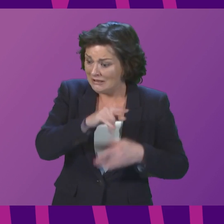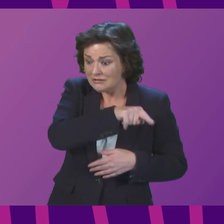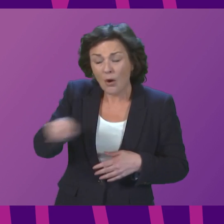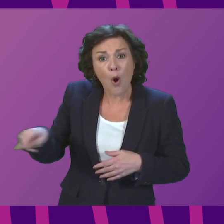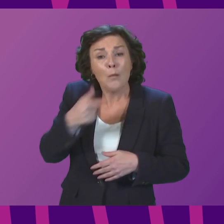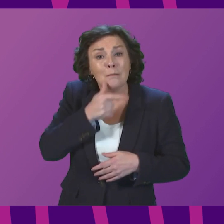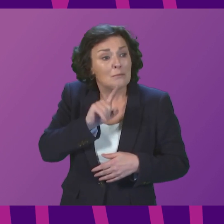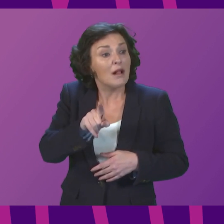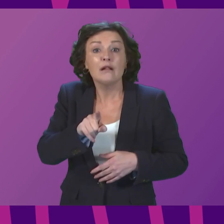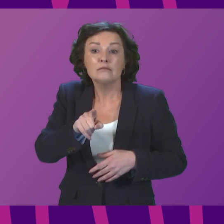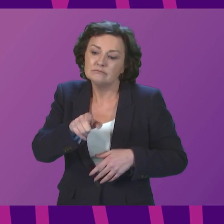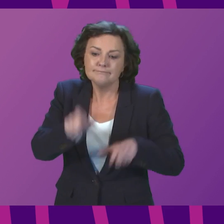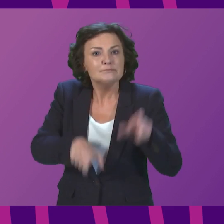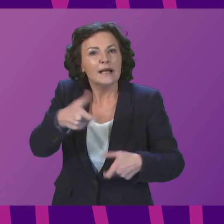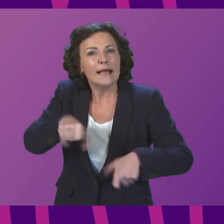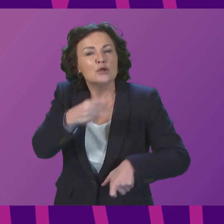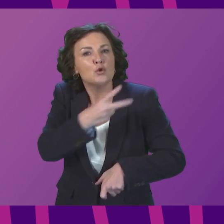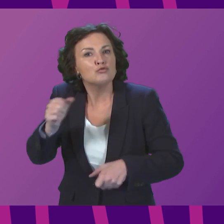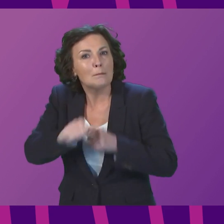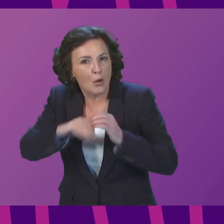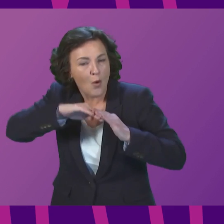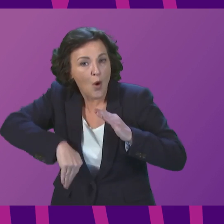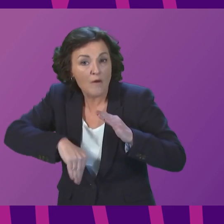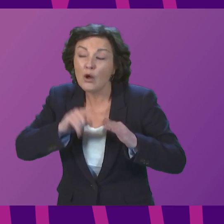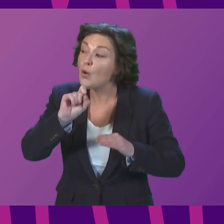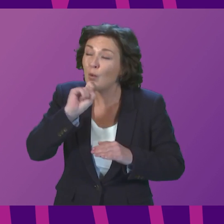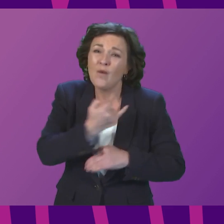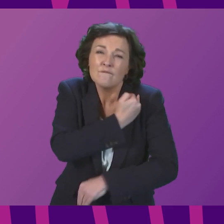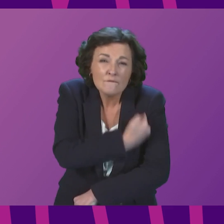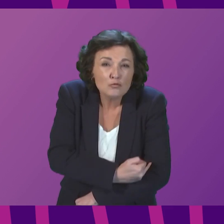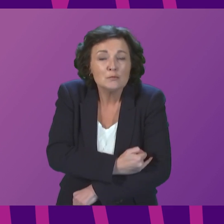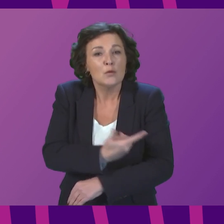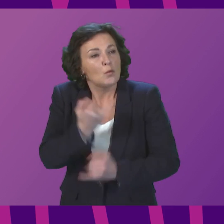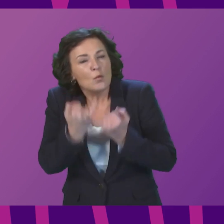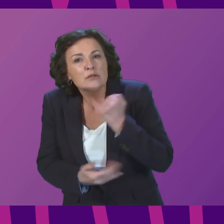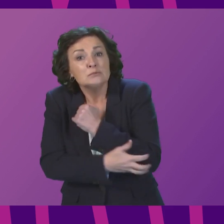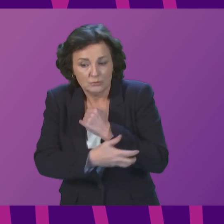It is reasonable for those who are profiting from the crisis to help to cover the costs of the families who are struggling most.